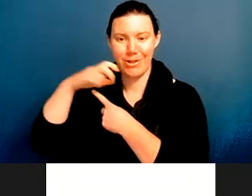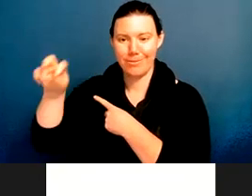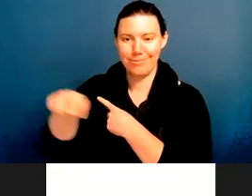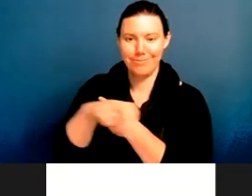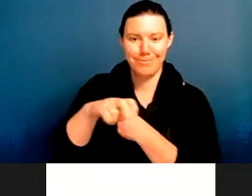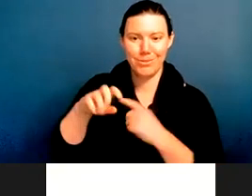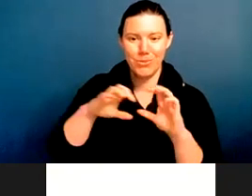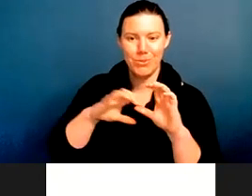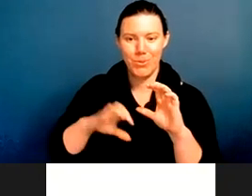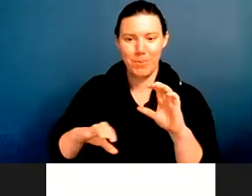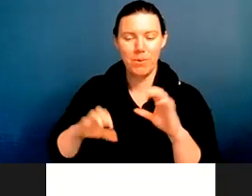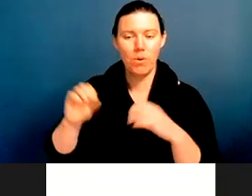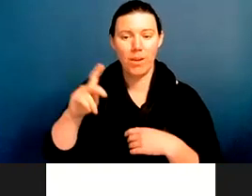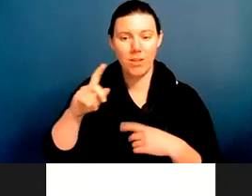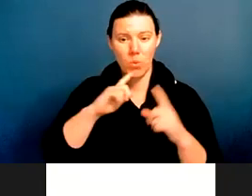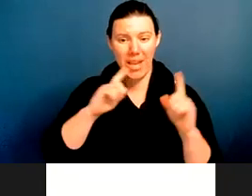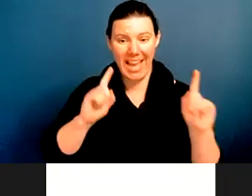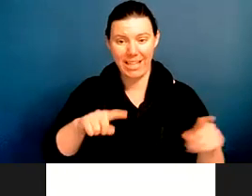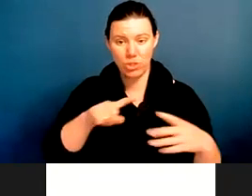Oh, so are we answering the questions on the screen here?